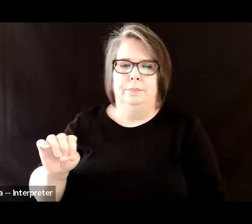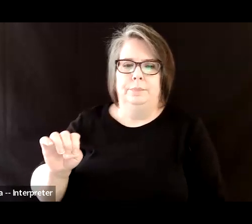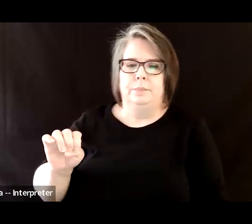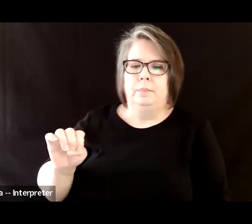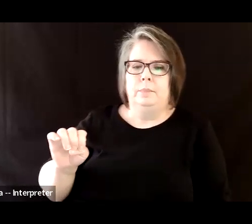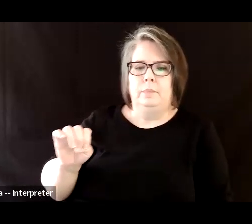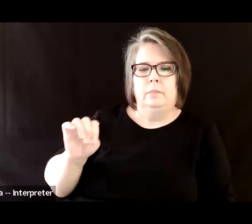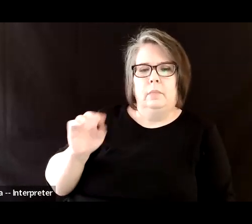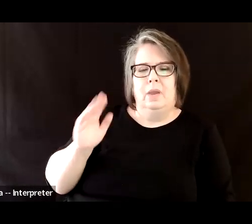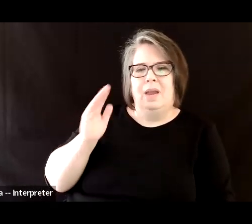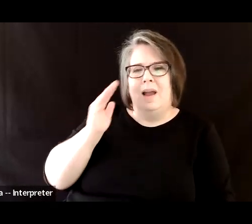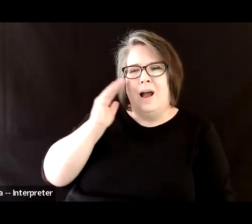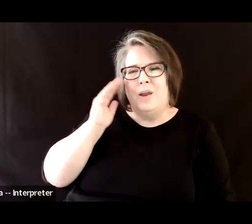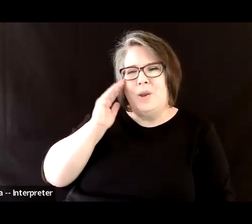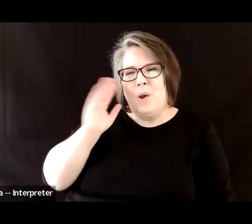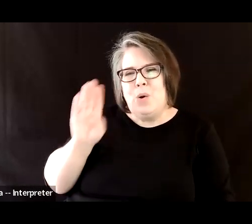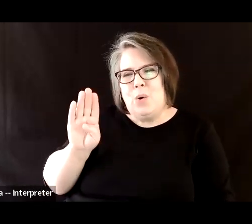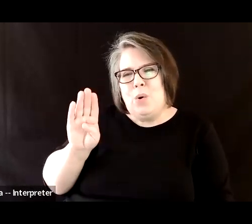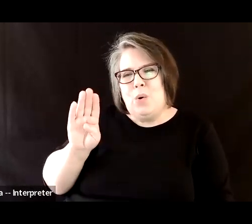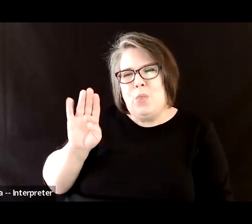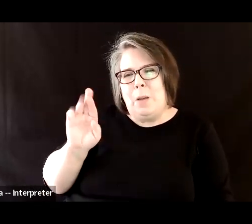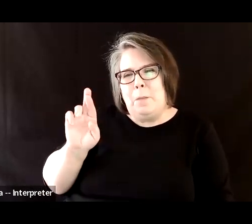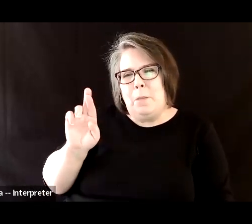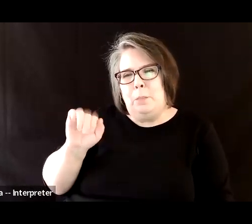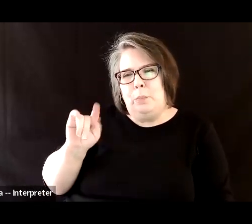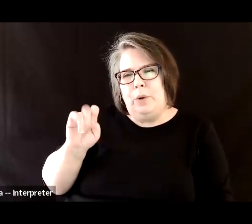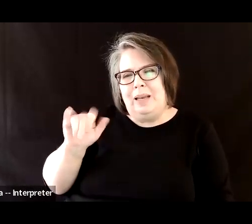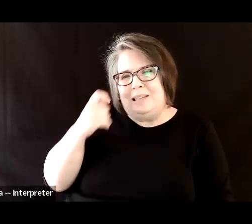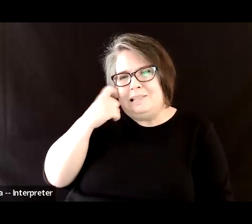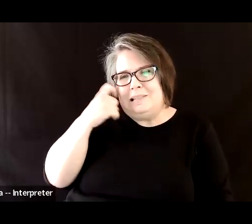I know Brittany said the standard